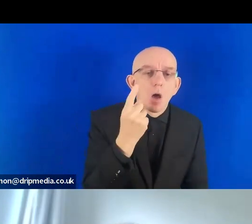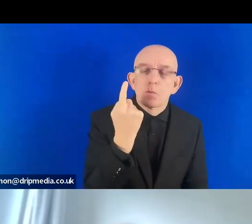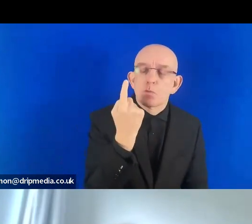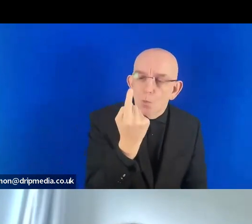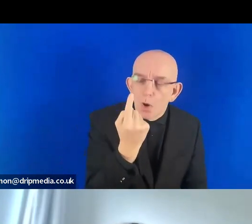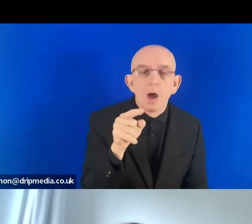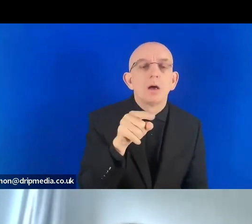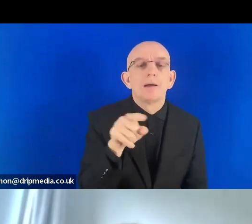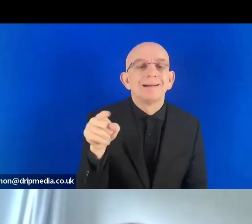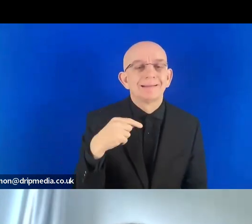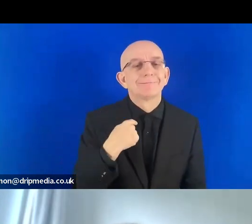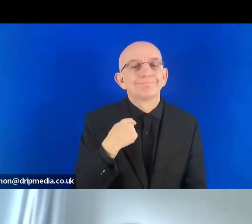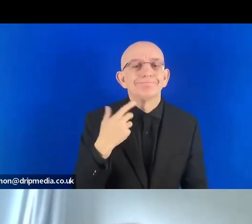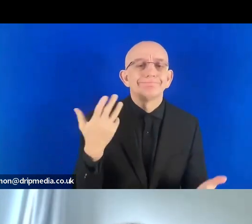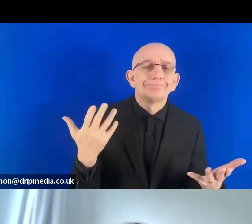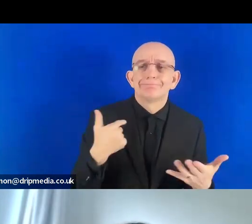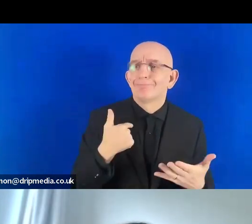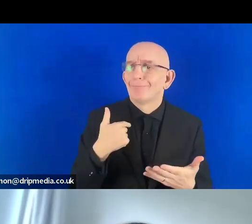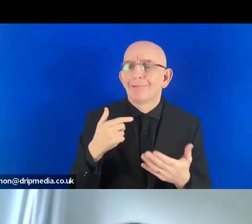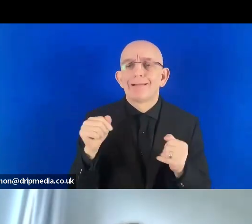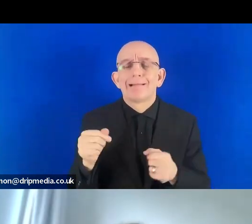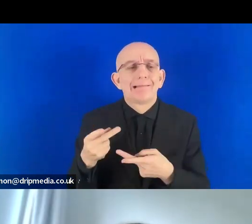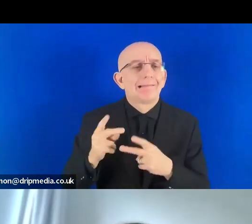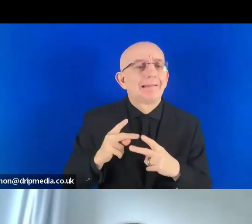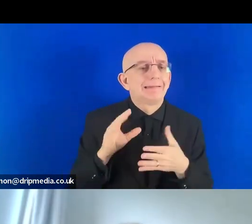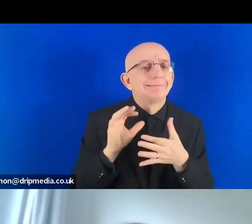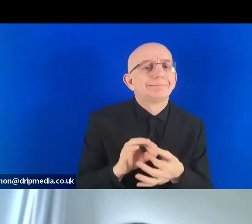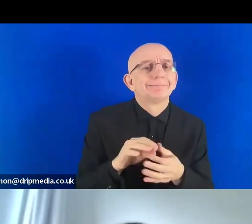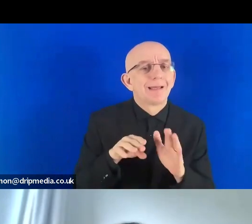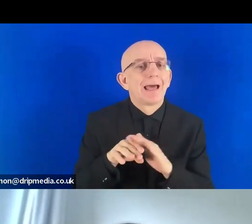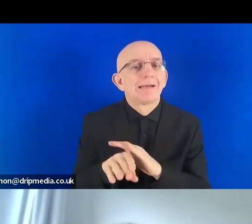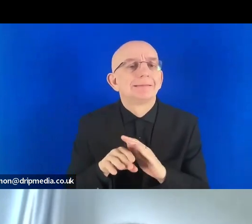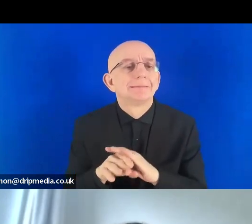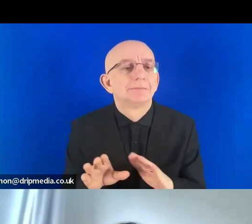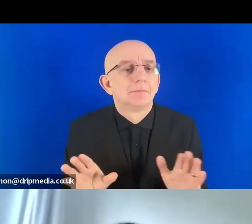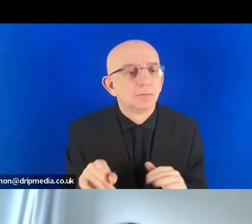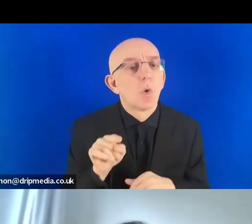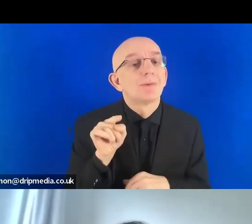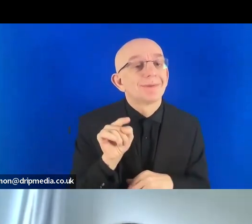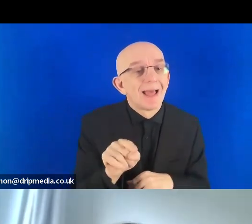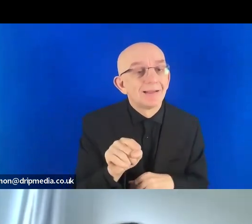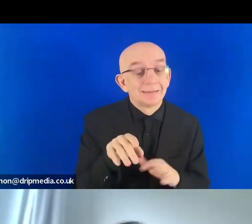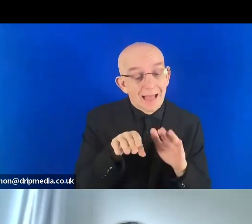unfortunately, a limited number of people. So if you have your slide and your accommodations covered for the access fund